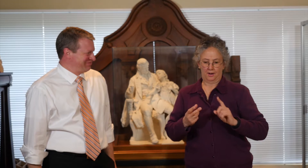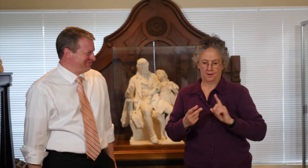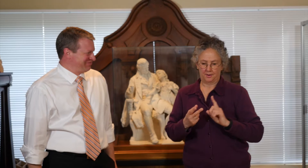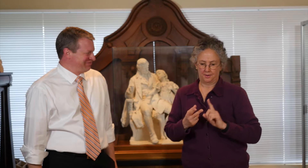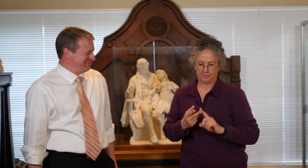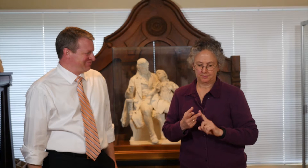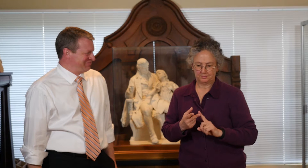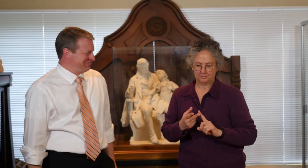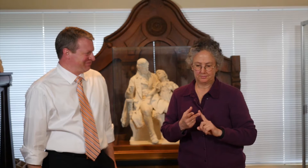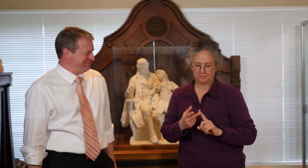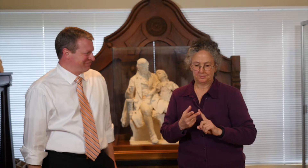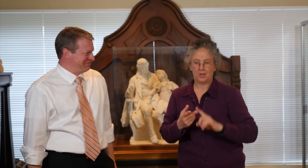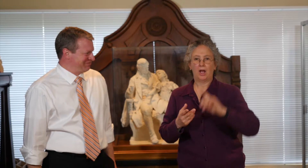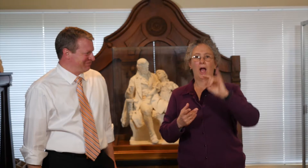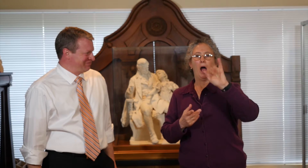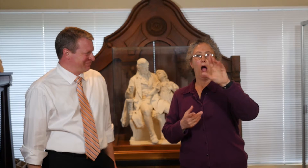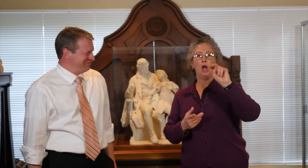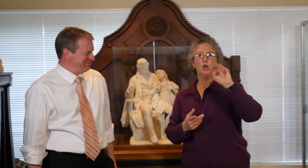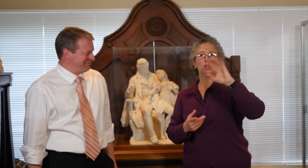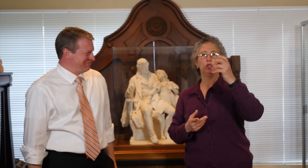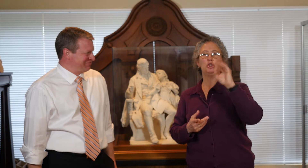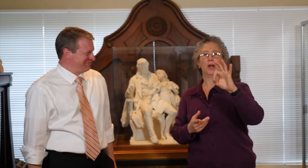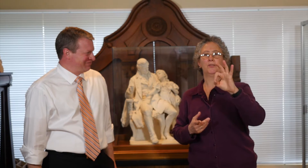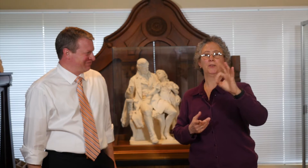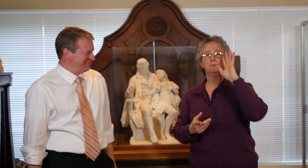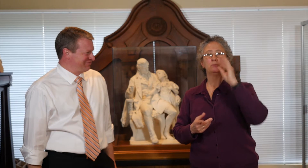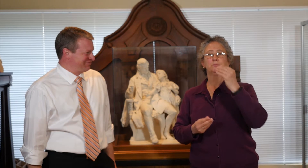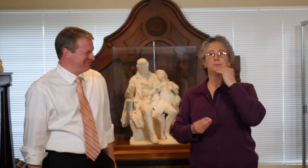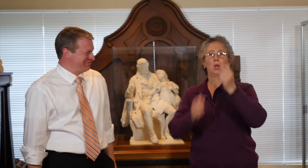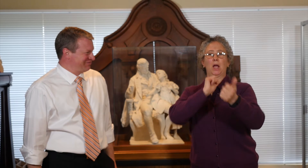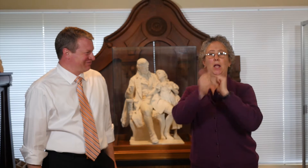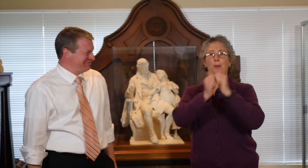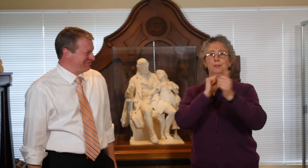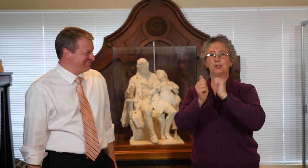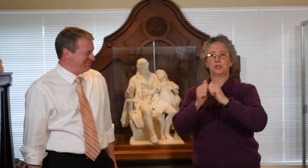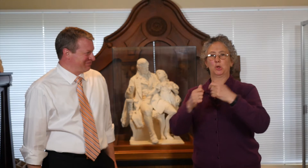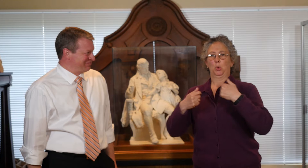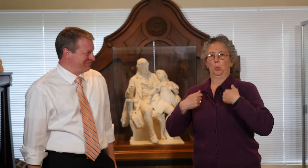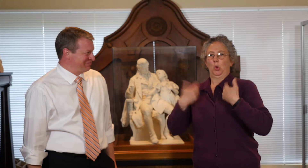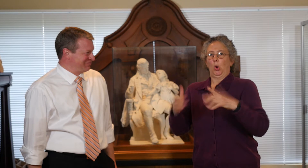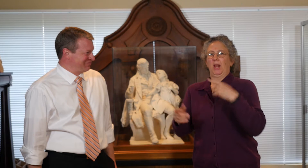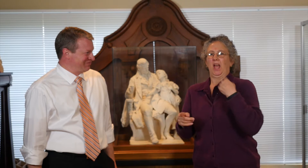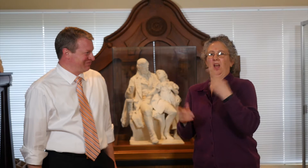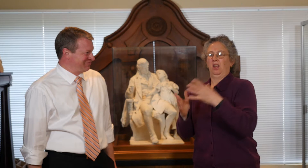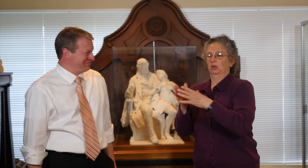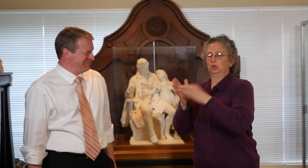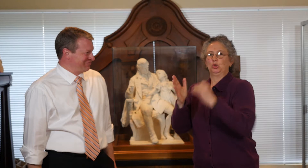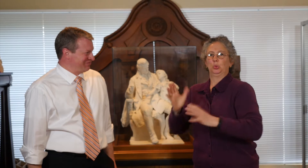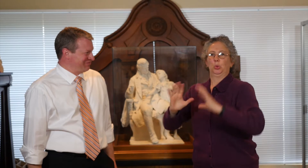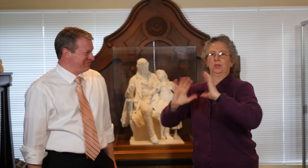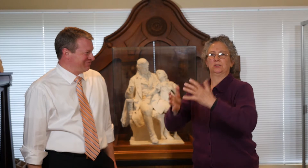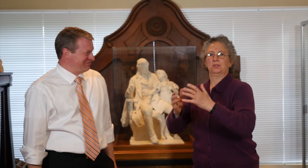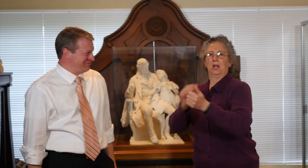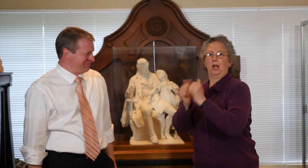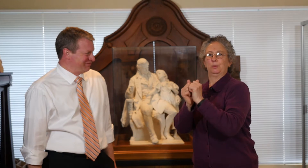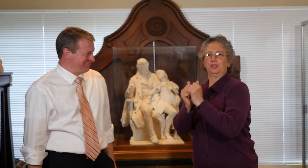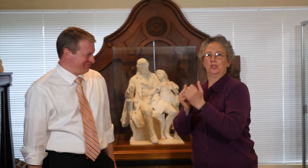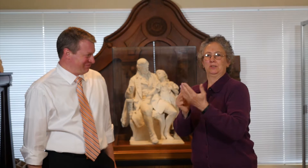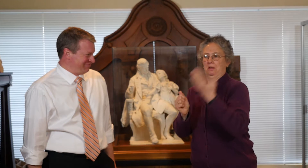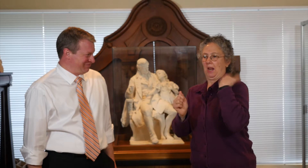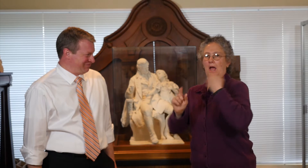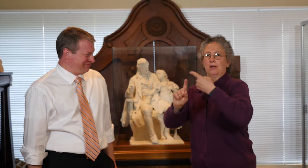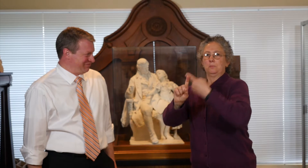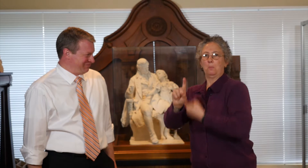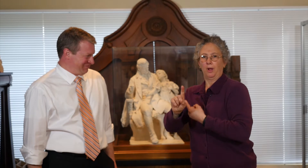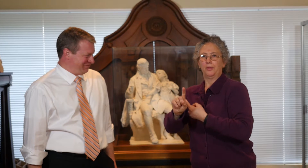planned. I'm sure you know of the Iron Chef competition that exists. We've had that competition